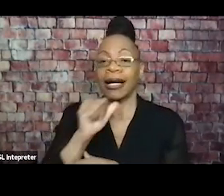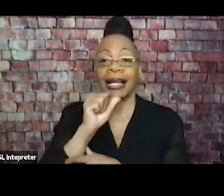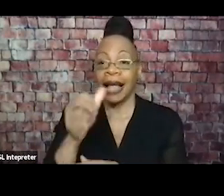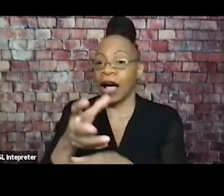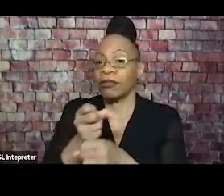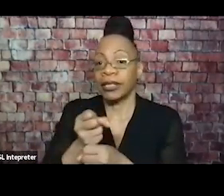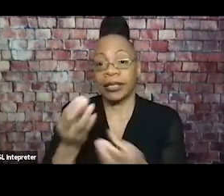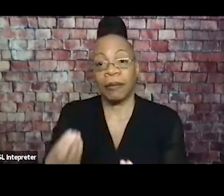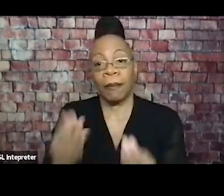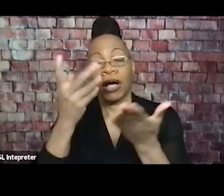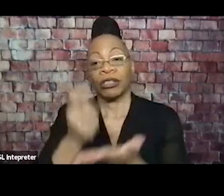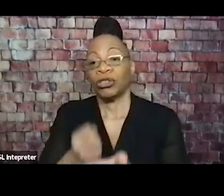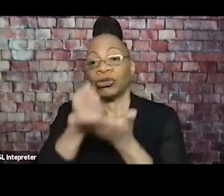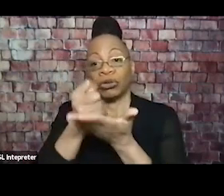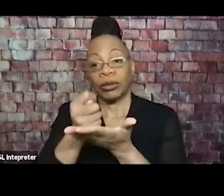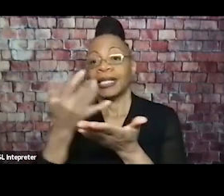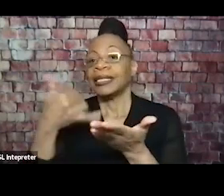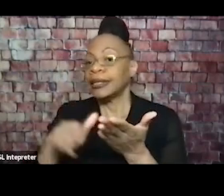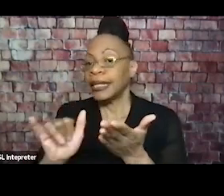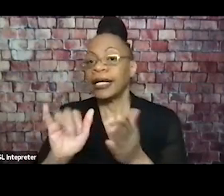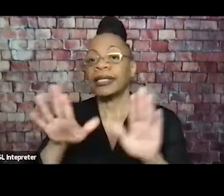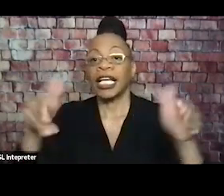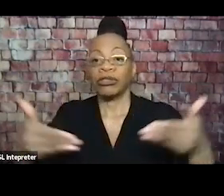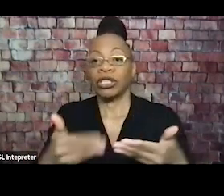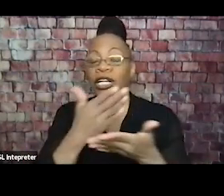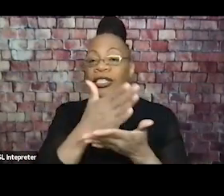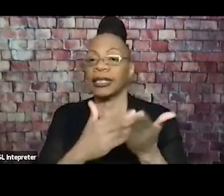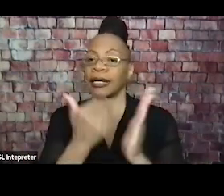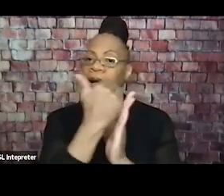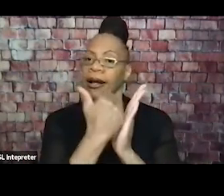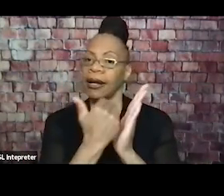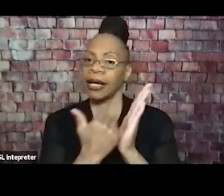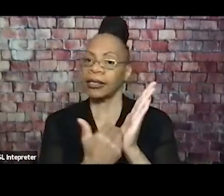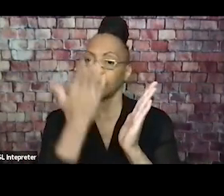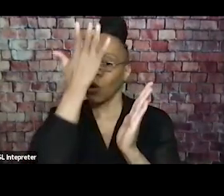you should still list it in the introduction so that DDS can think about that listing